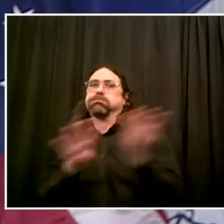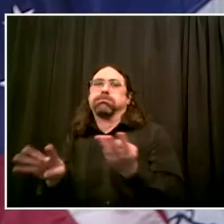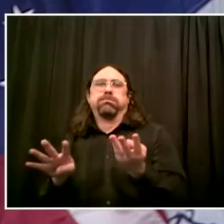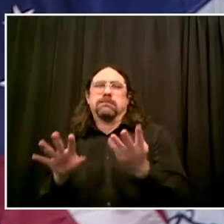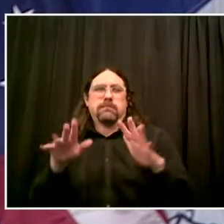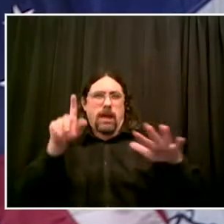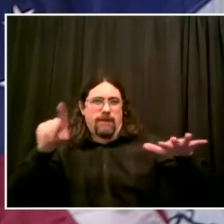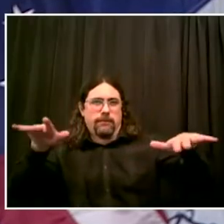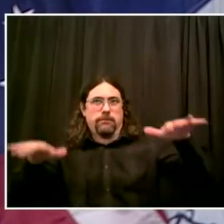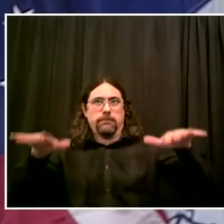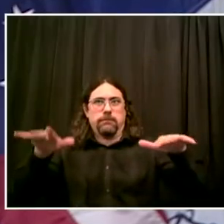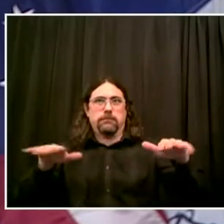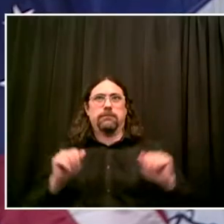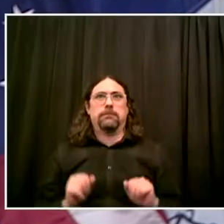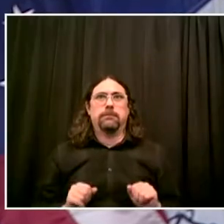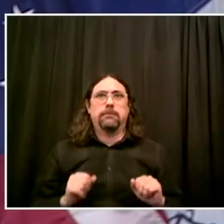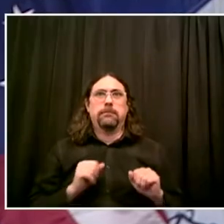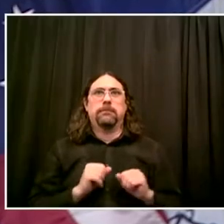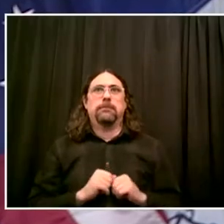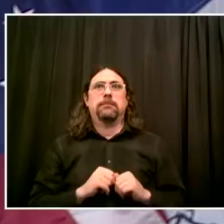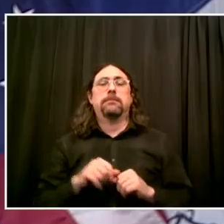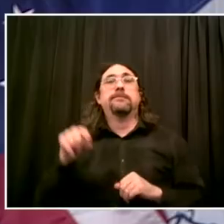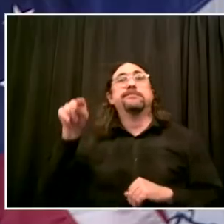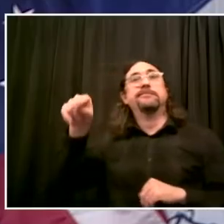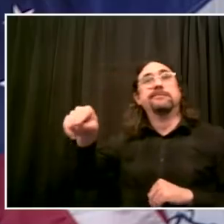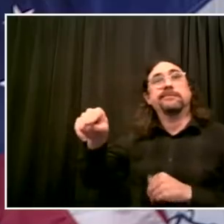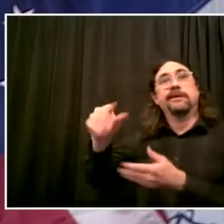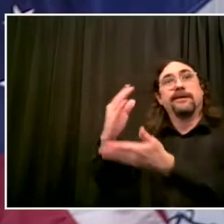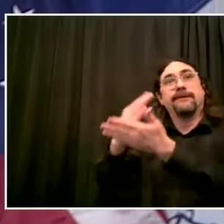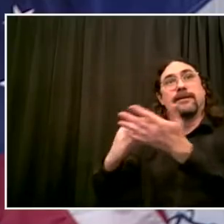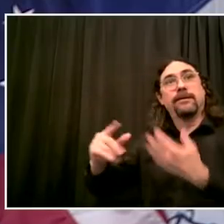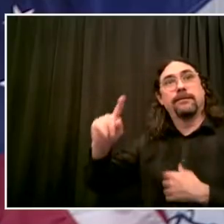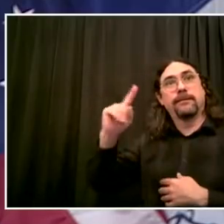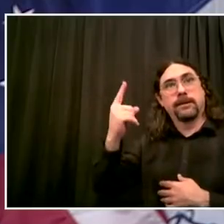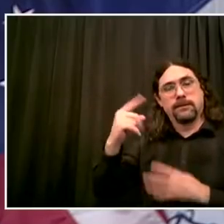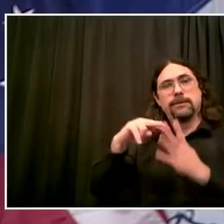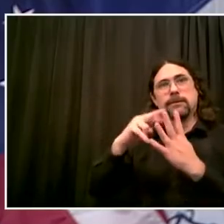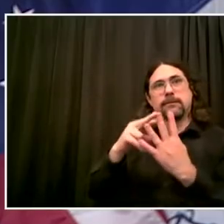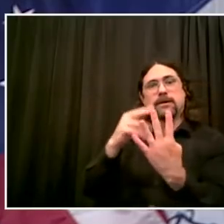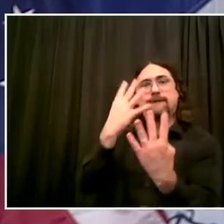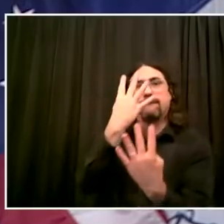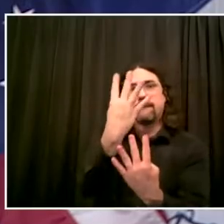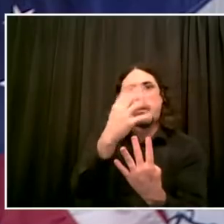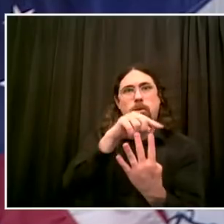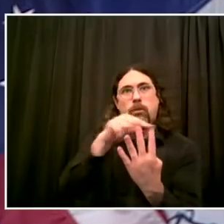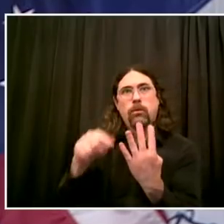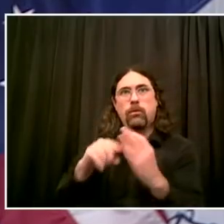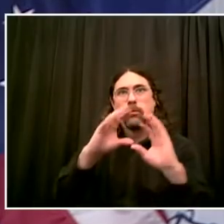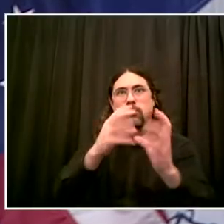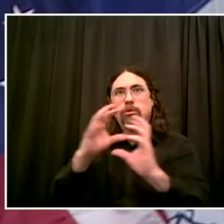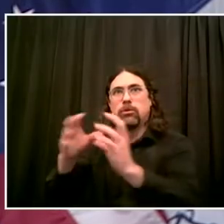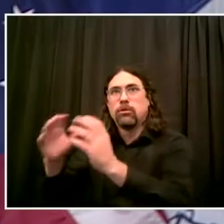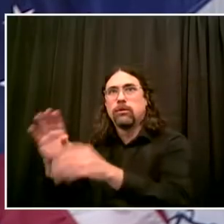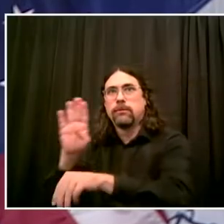FROM HOME IF THEY CAN. ANSED CO, NDYO U ARE GOI NGTO SEE A CERTAIN NUMBER OF PEOPLE NOT